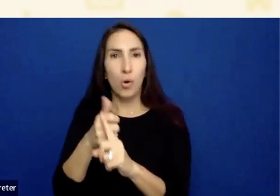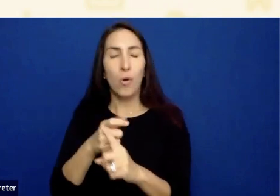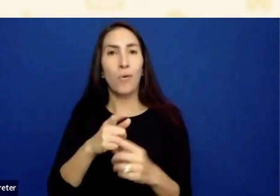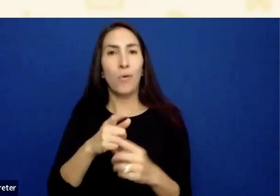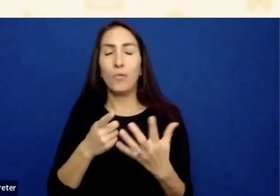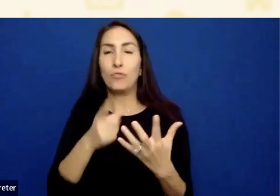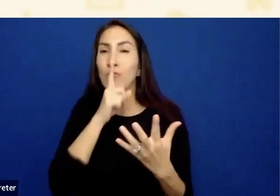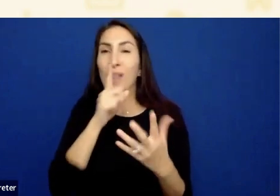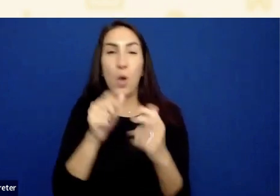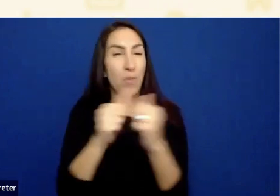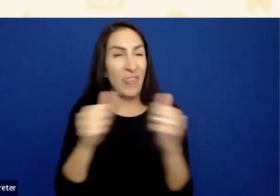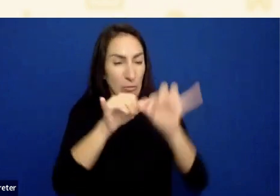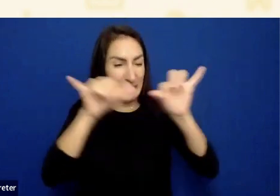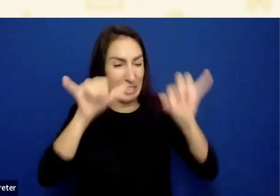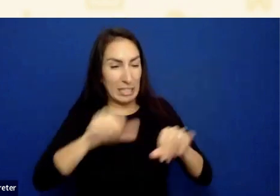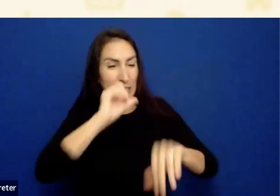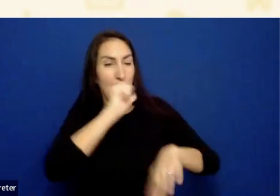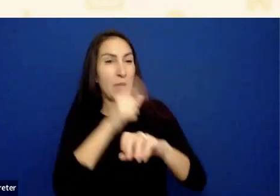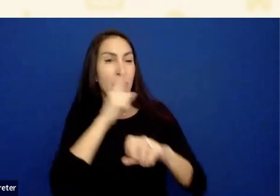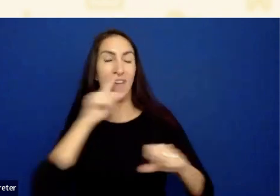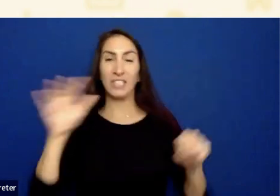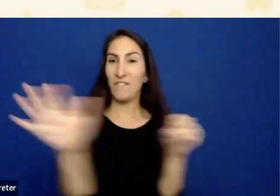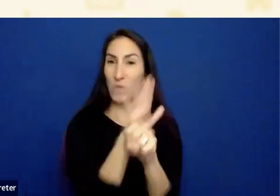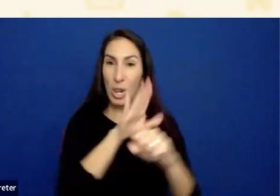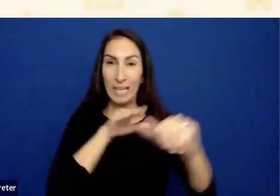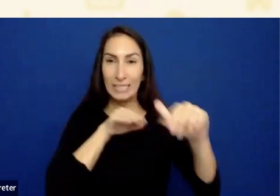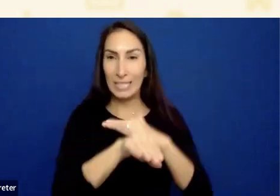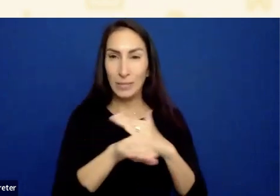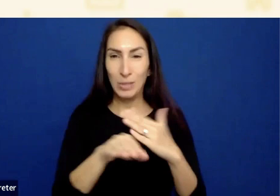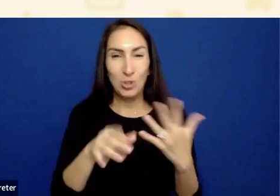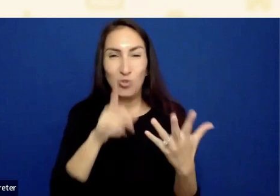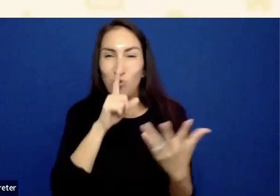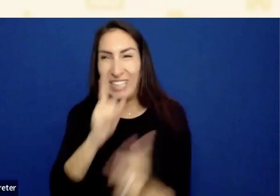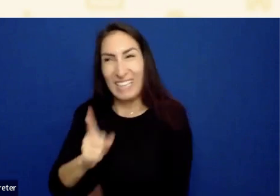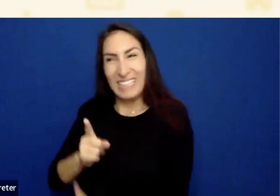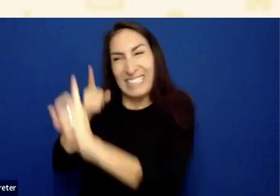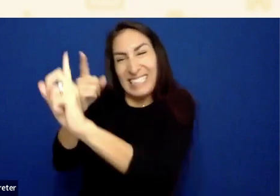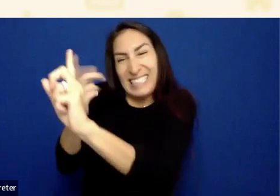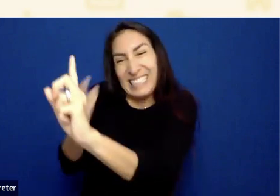Because right now we're democratizing really only for those